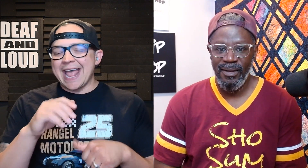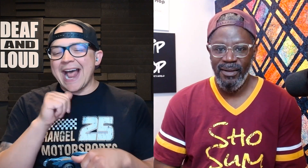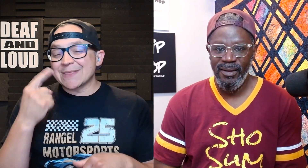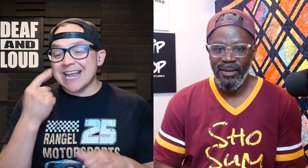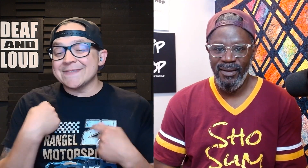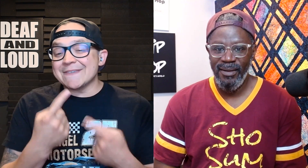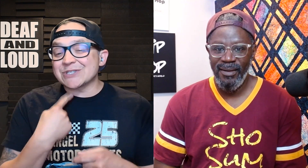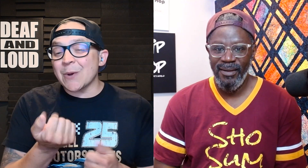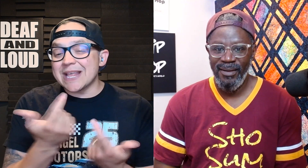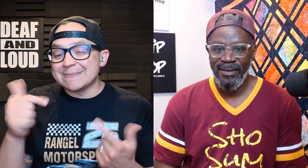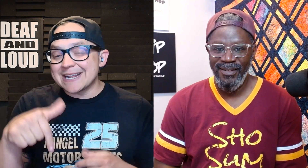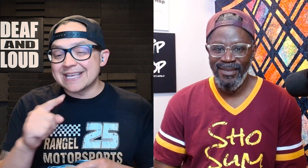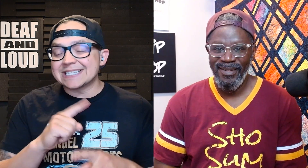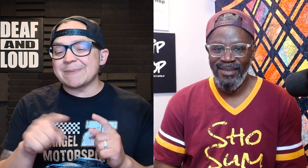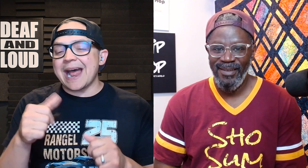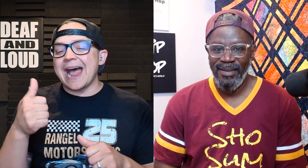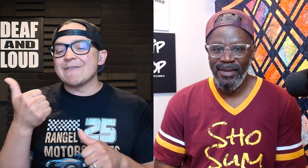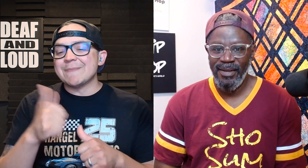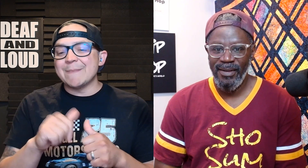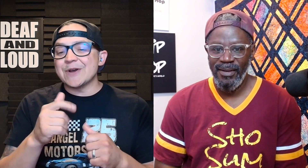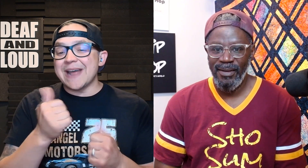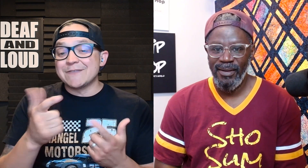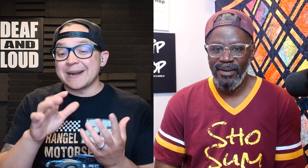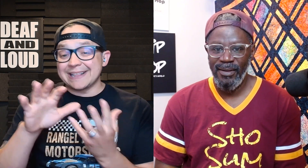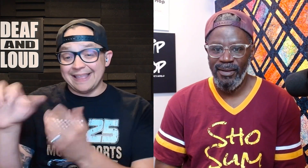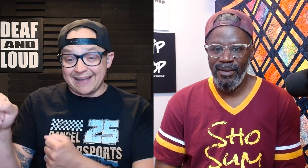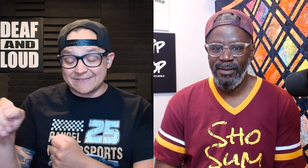I don't think I've ever told anybody this, but I remember everybody left.